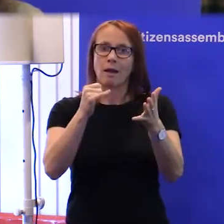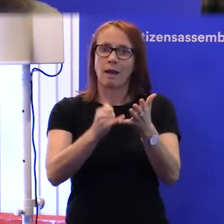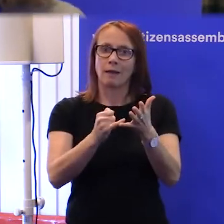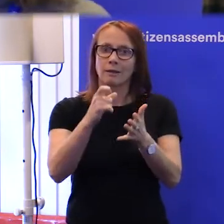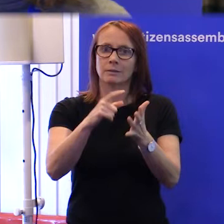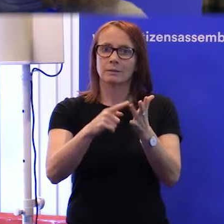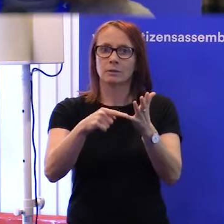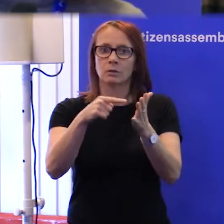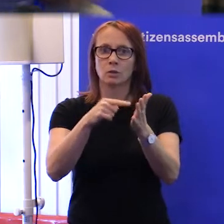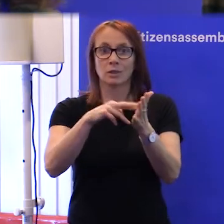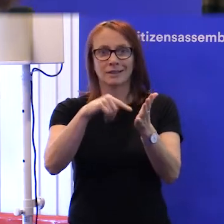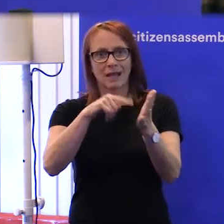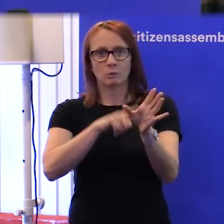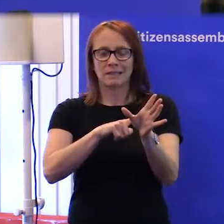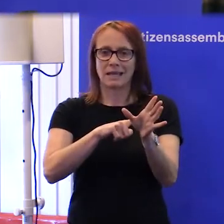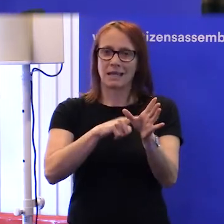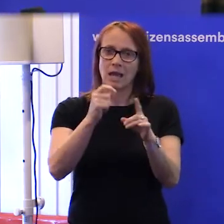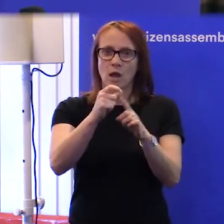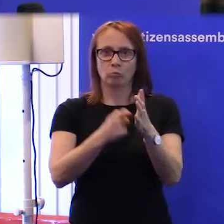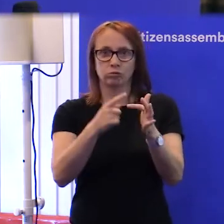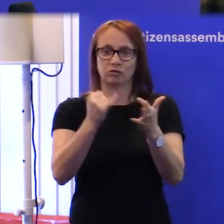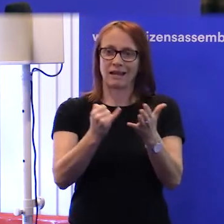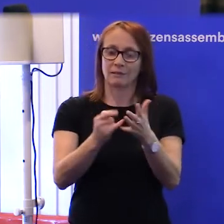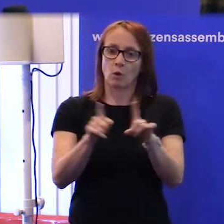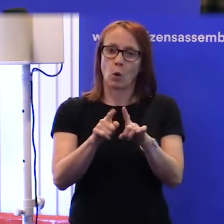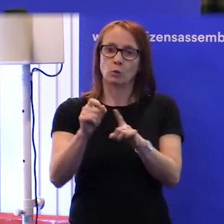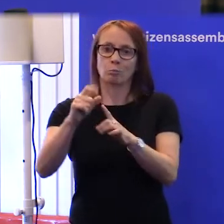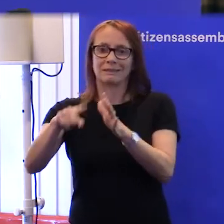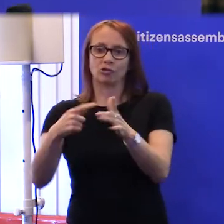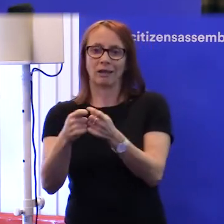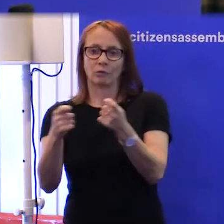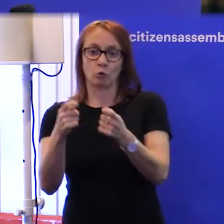and journal so Phil has a huge amount of experience and information to impart